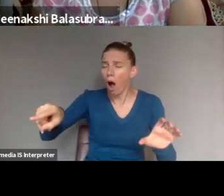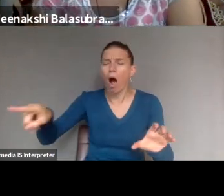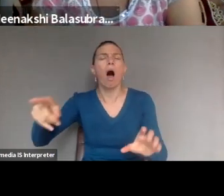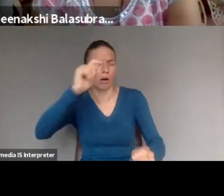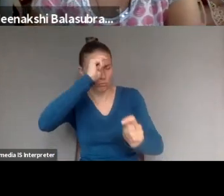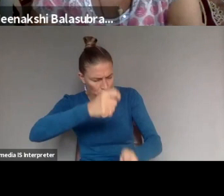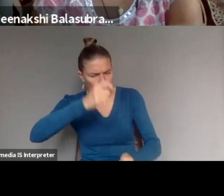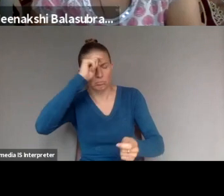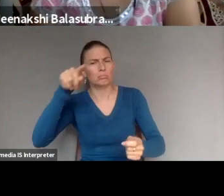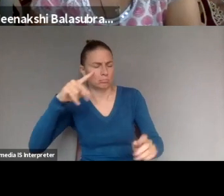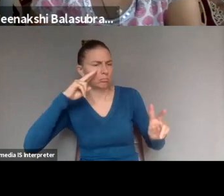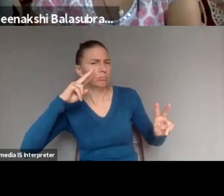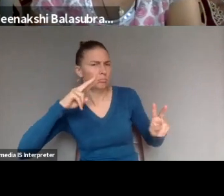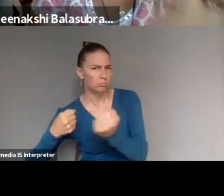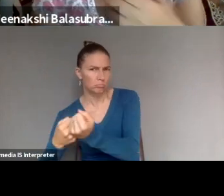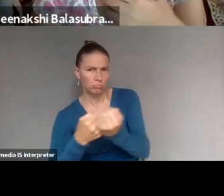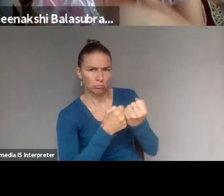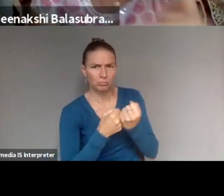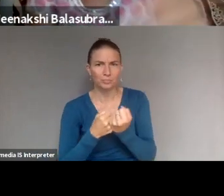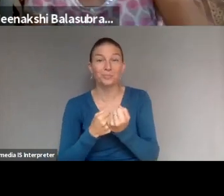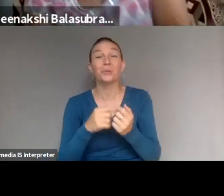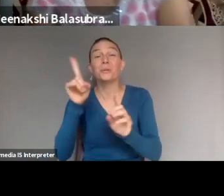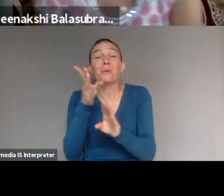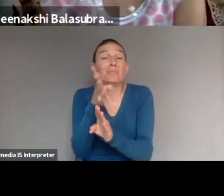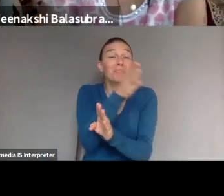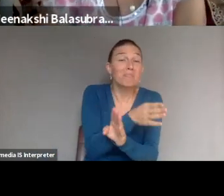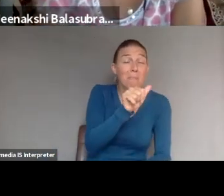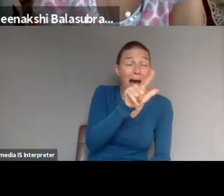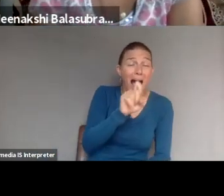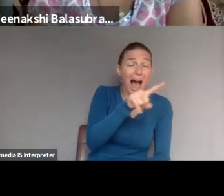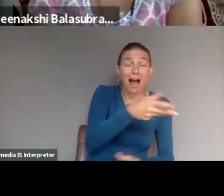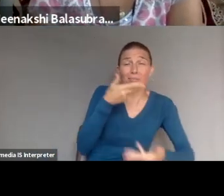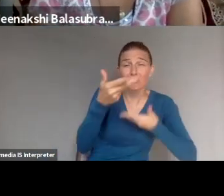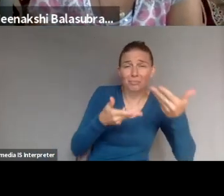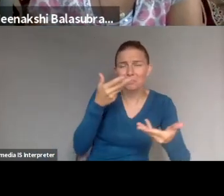So most of it will be repetition of what Alex said but this is a good case study to see.